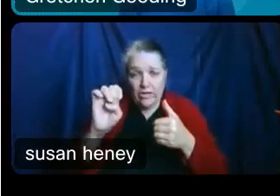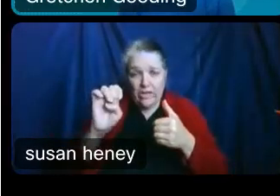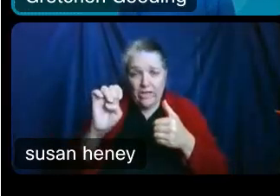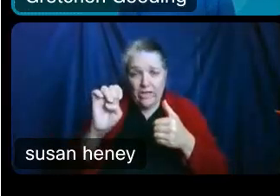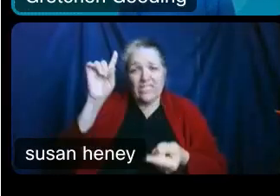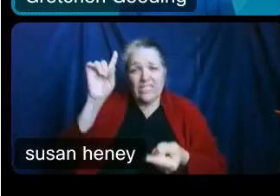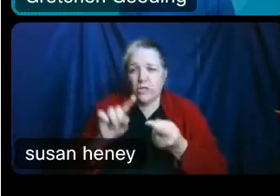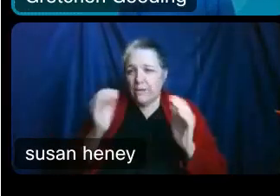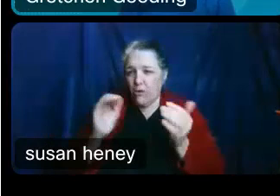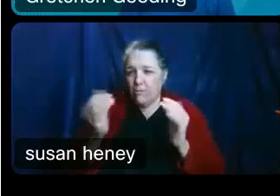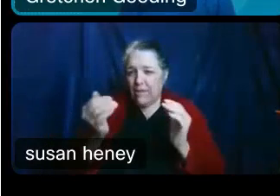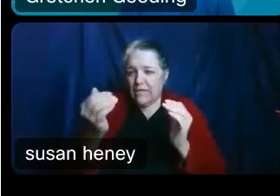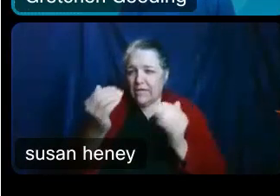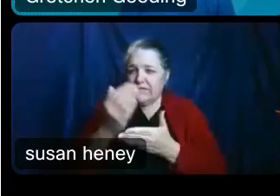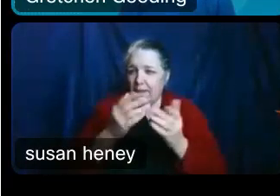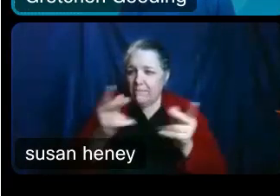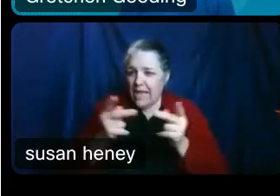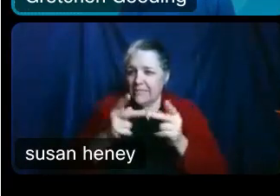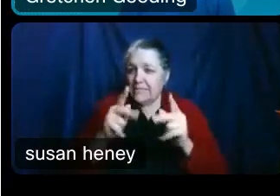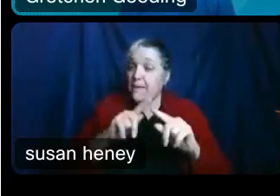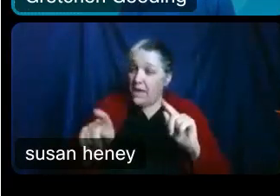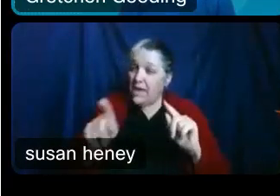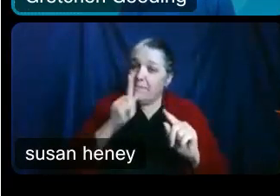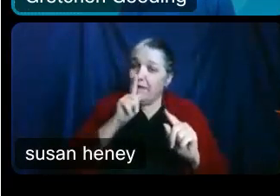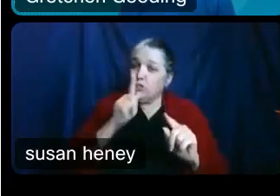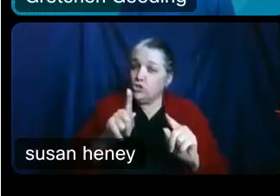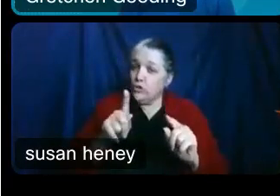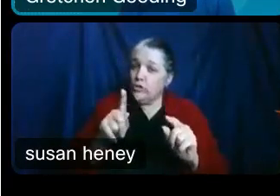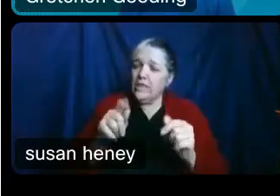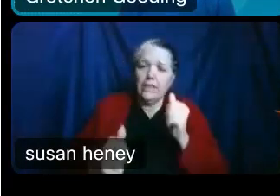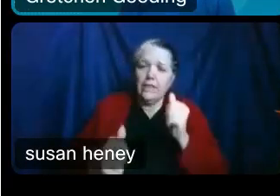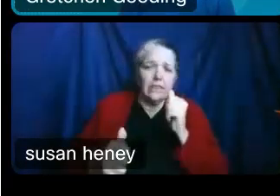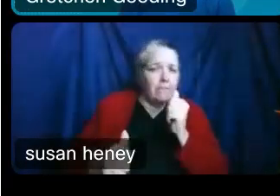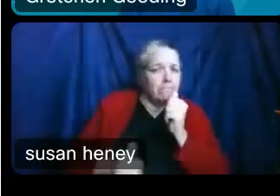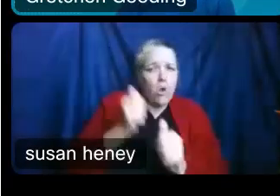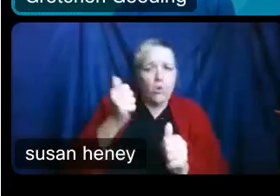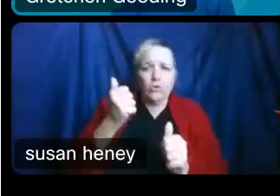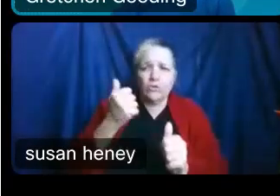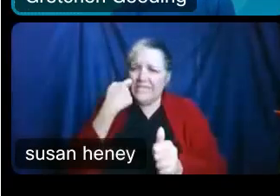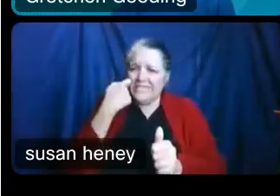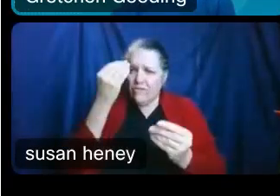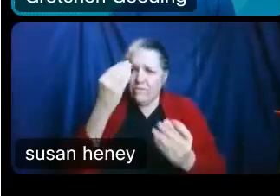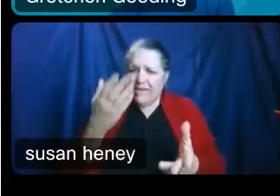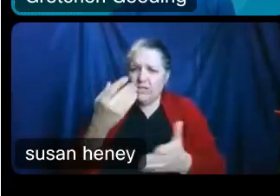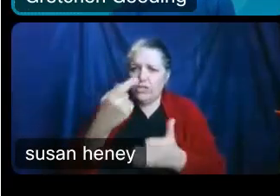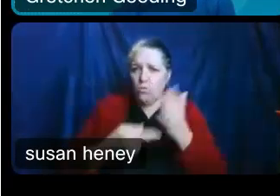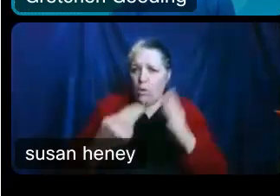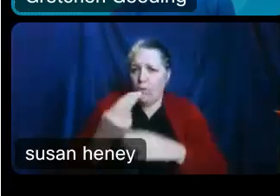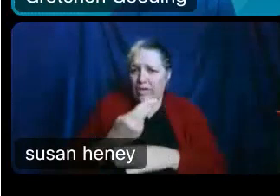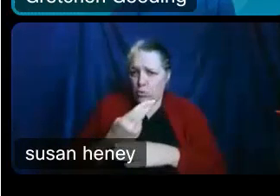ensures that the most recent version of geographic areas are used in our tabulation process.